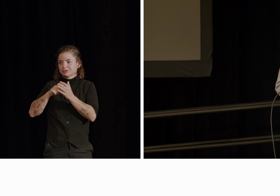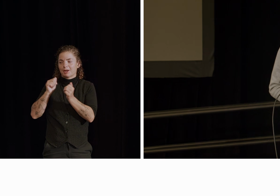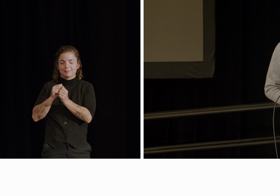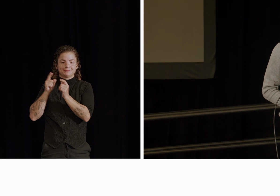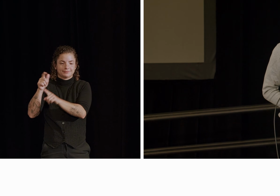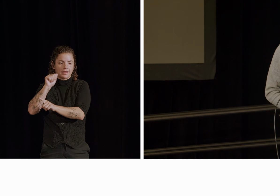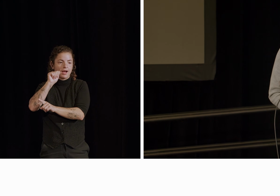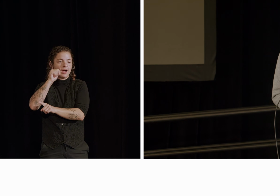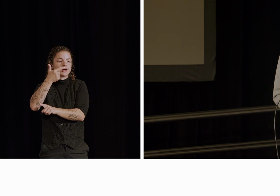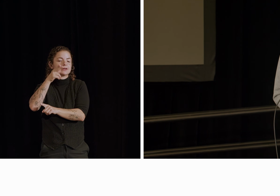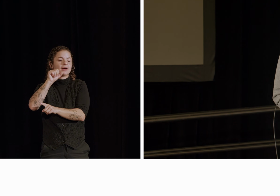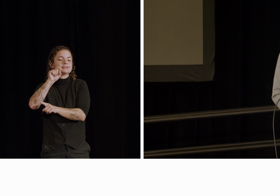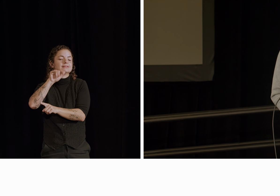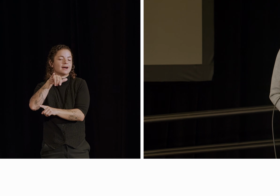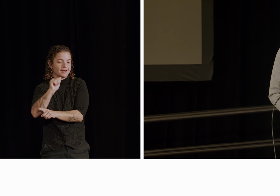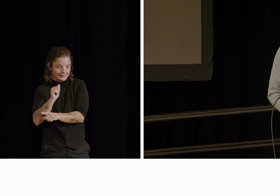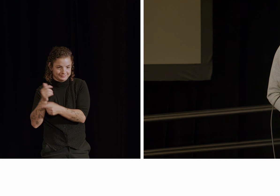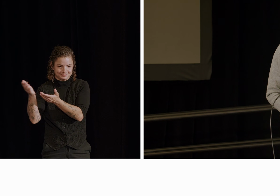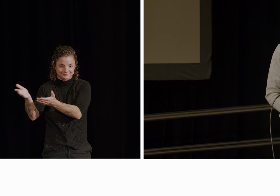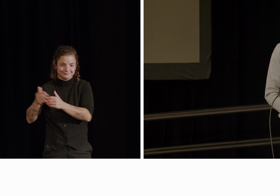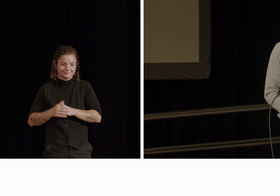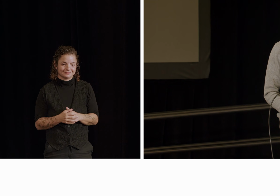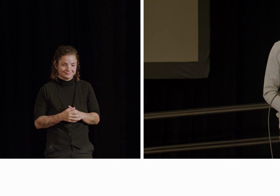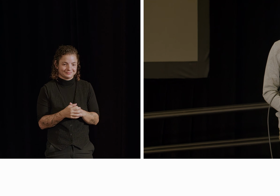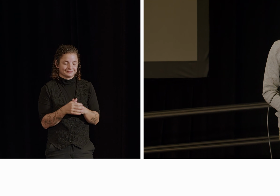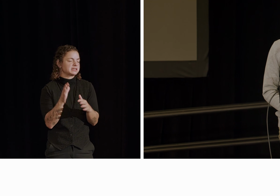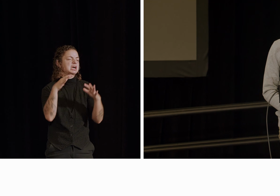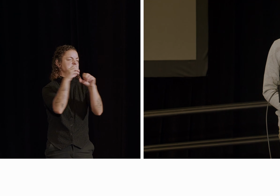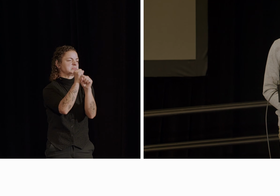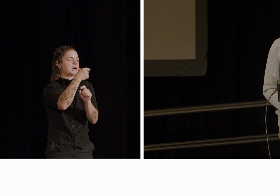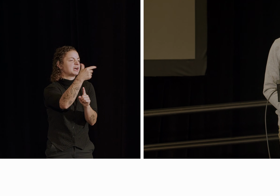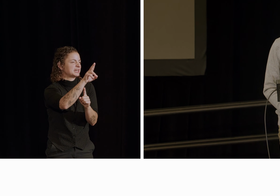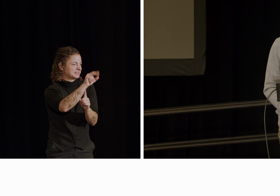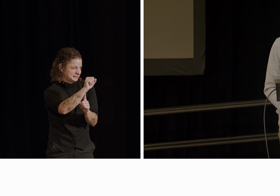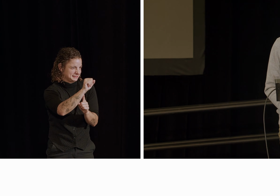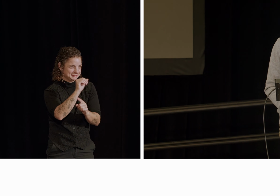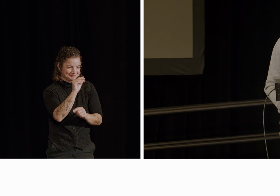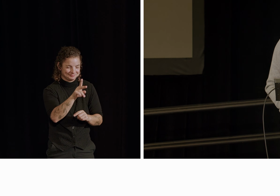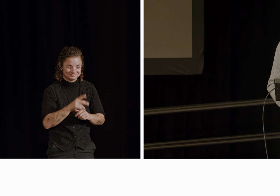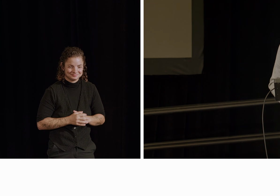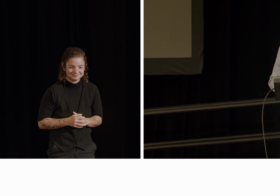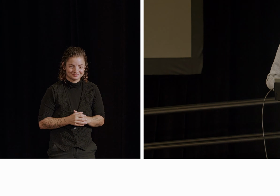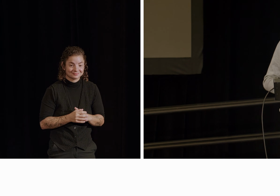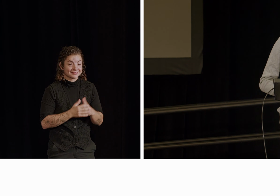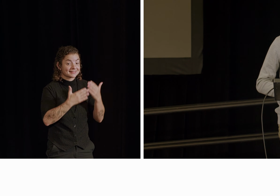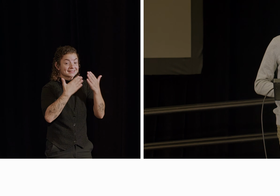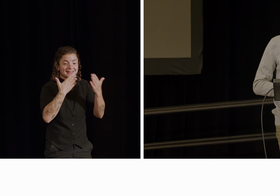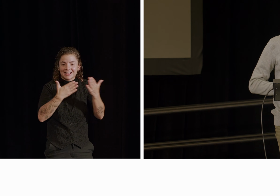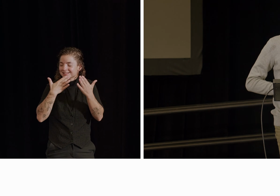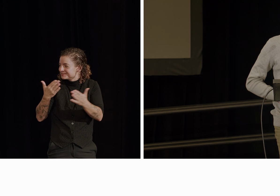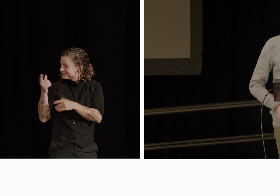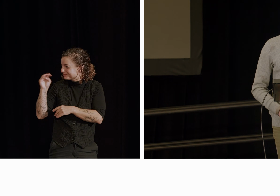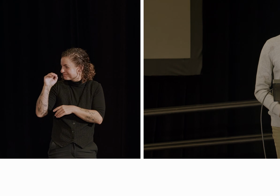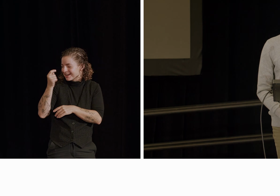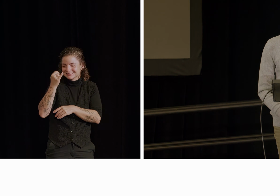Thank you so much for the kind intro Maxine, and thanks to all of you for being here today.